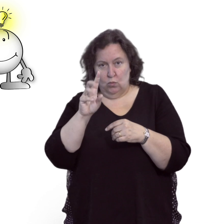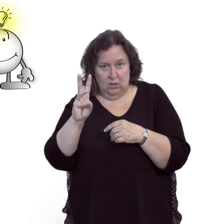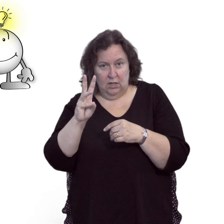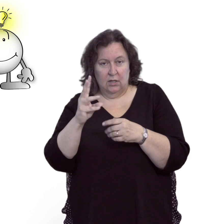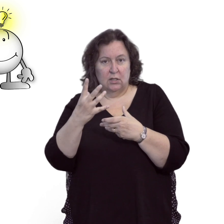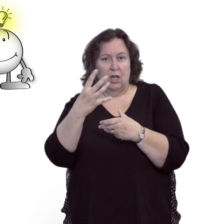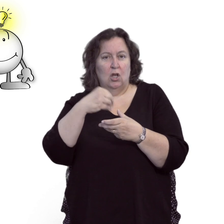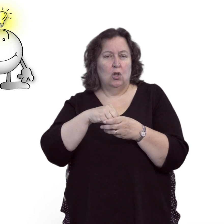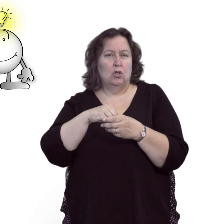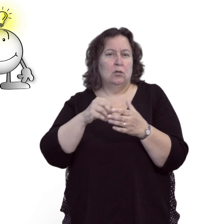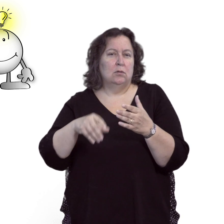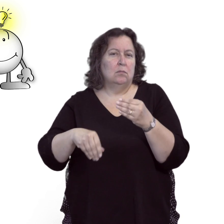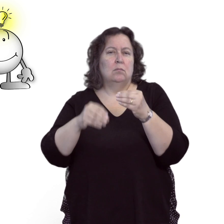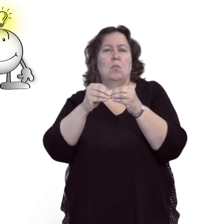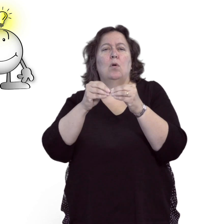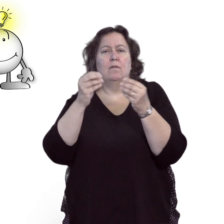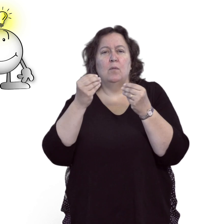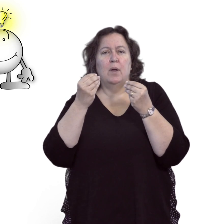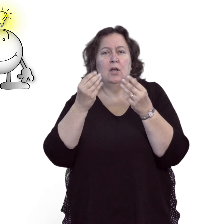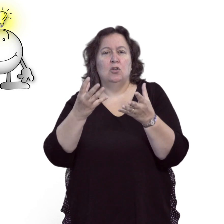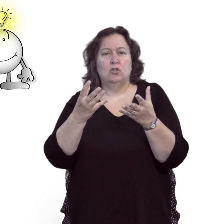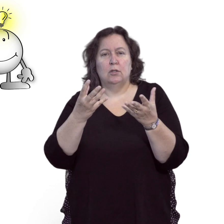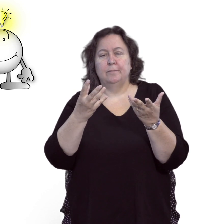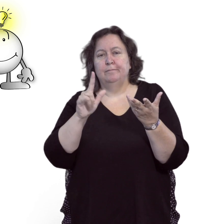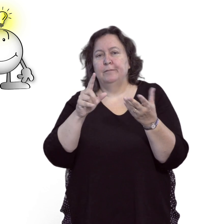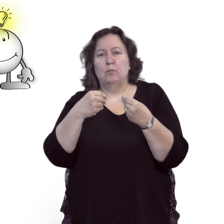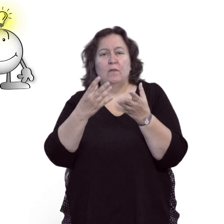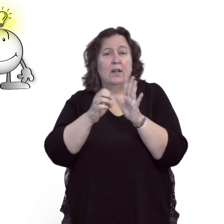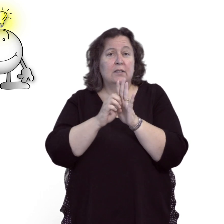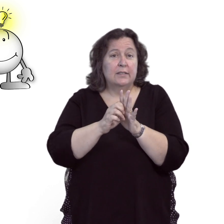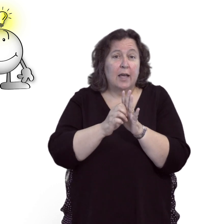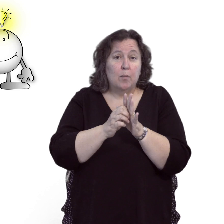provide samples, and offer resources and references